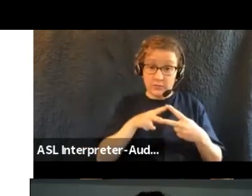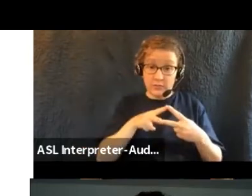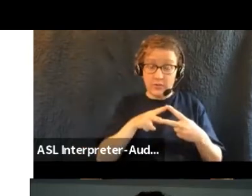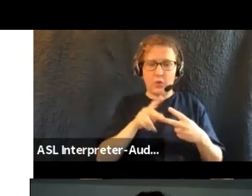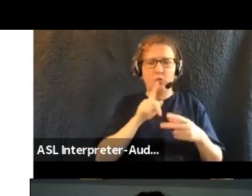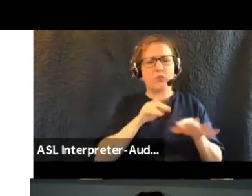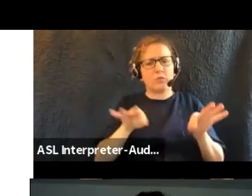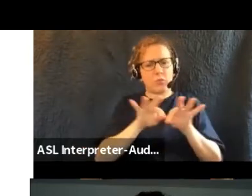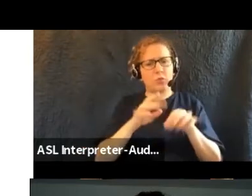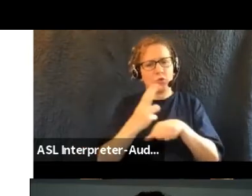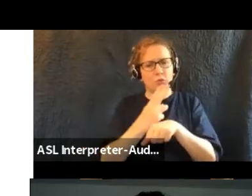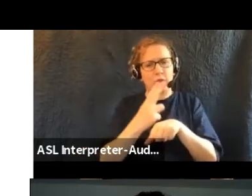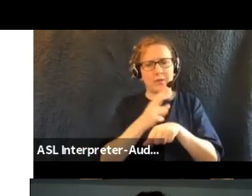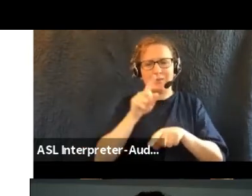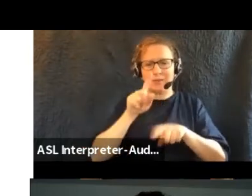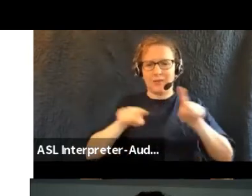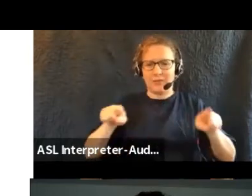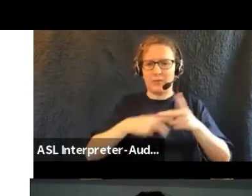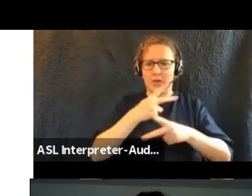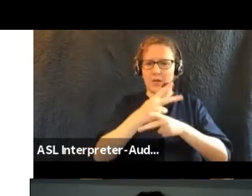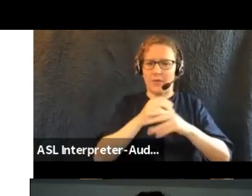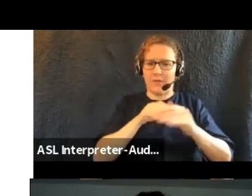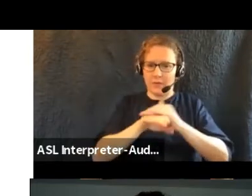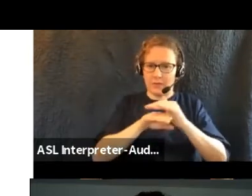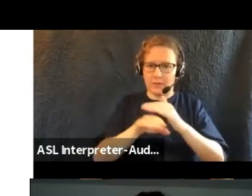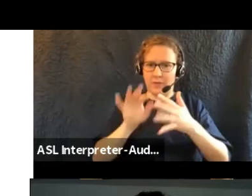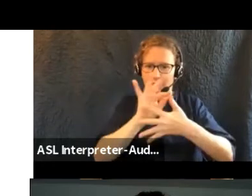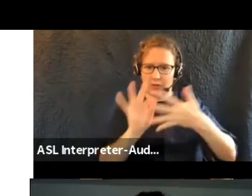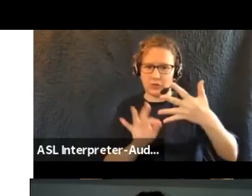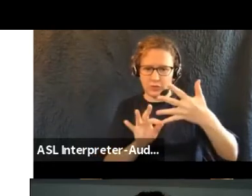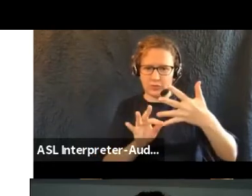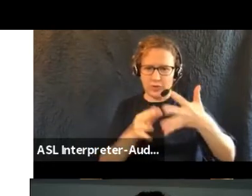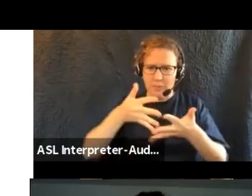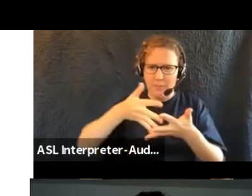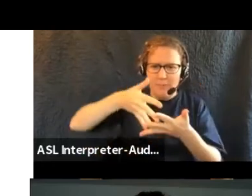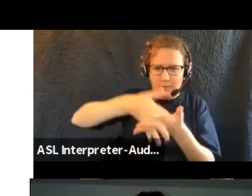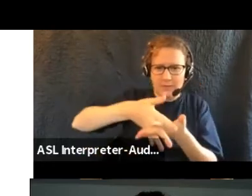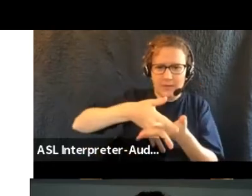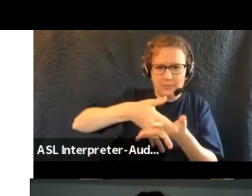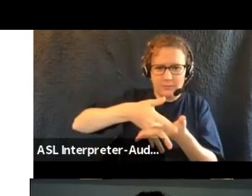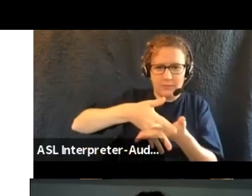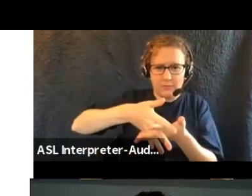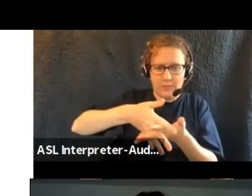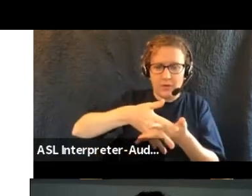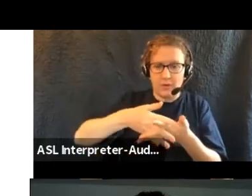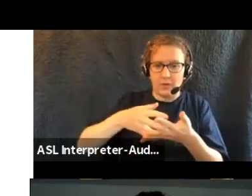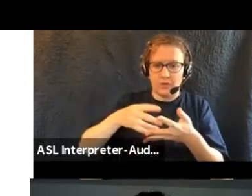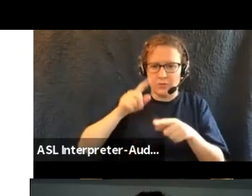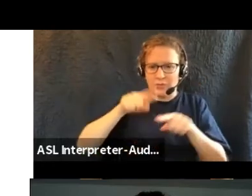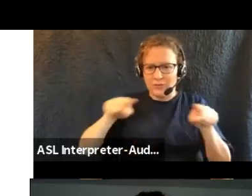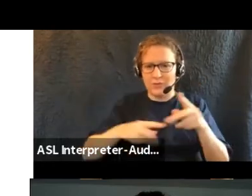utilize different types of accessibility features that are built into different types of programs: